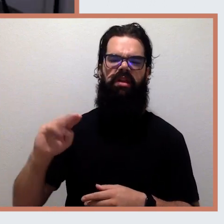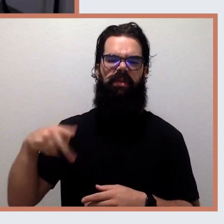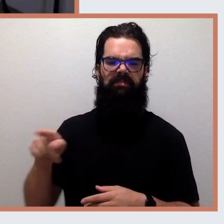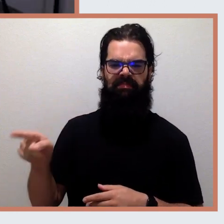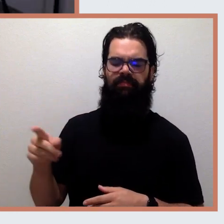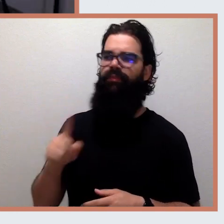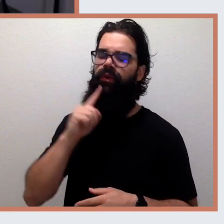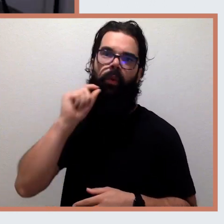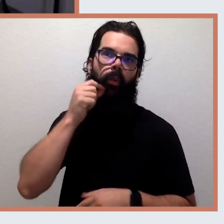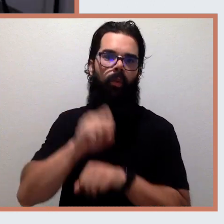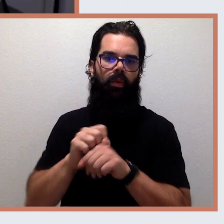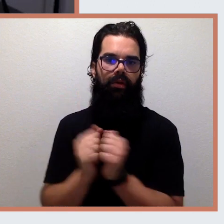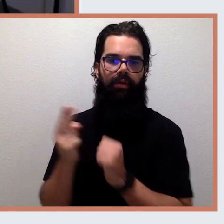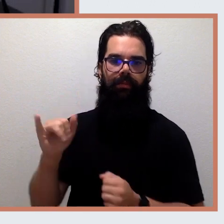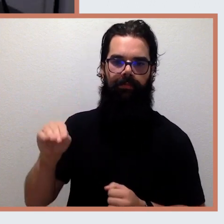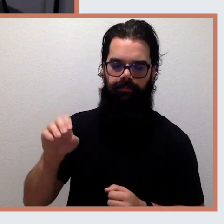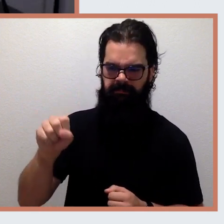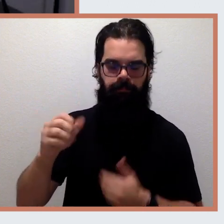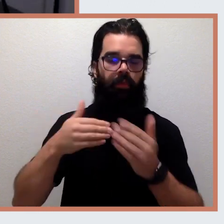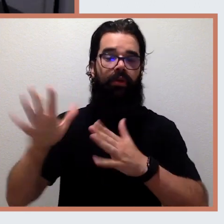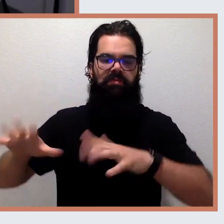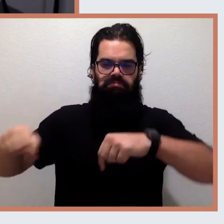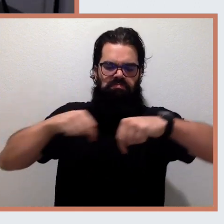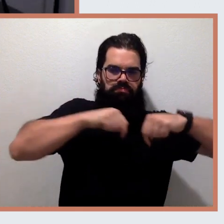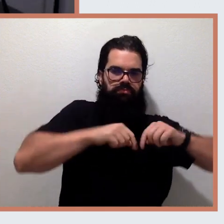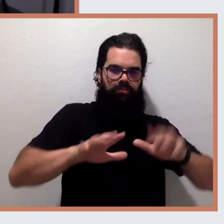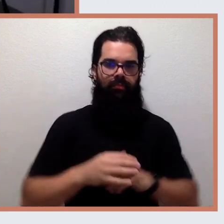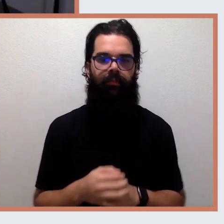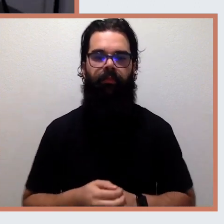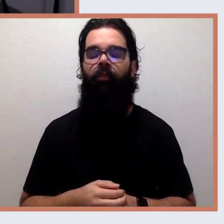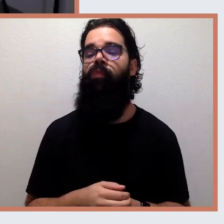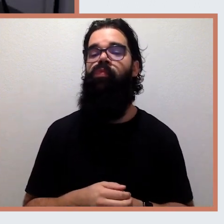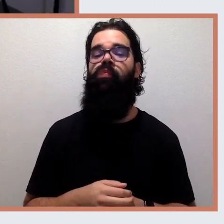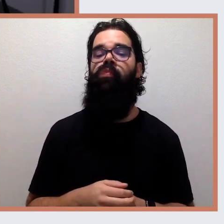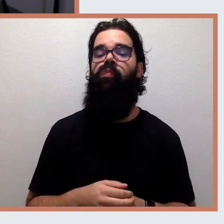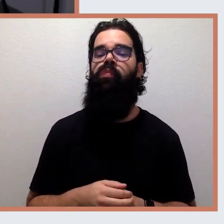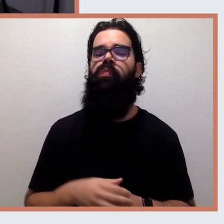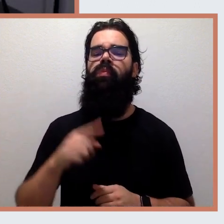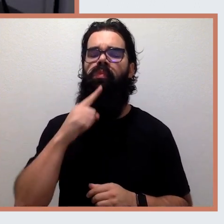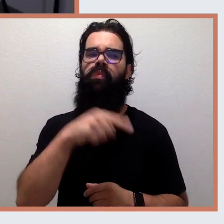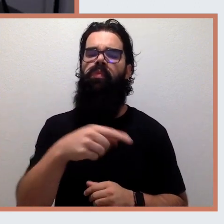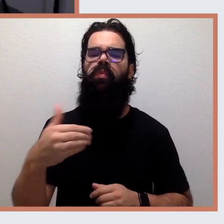It was really cool to work with him. So back to this though, so where do we draw the line, right?